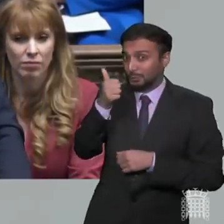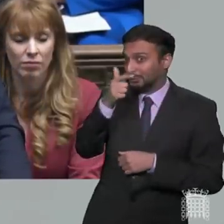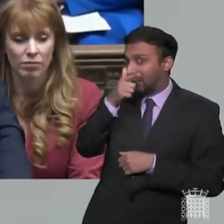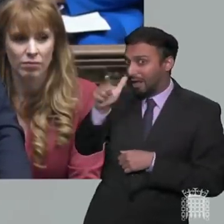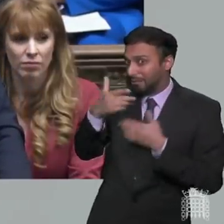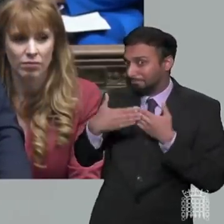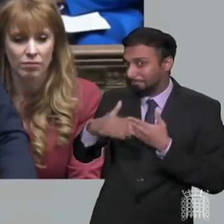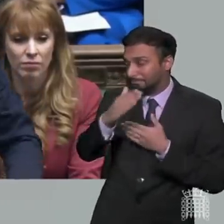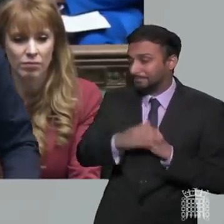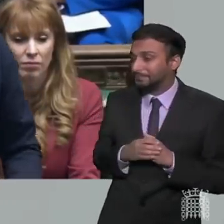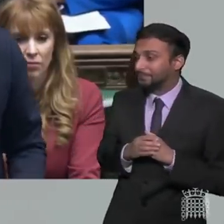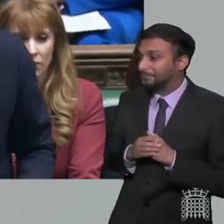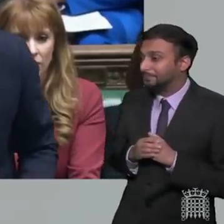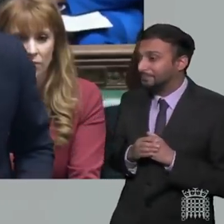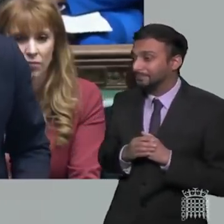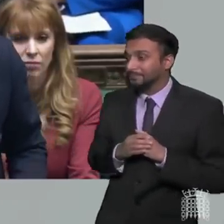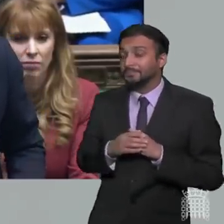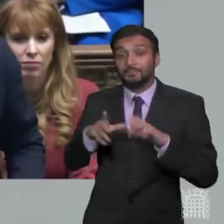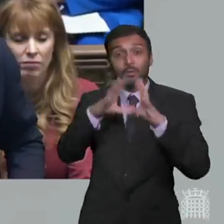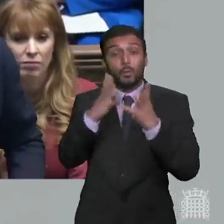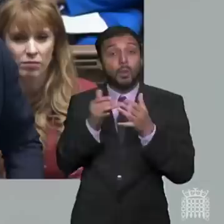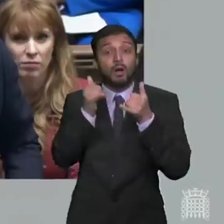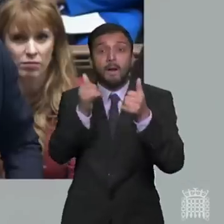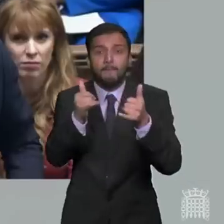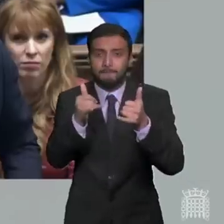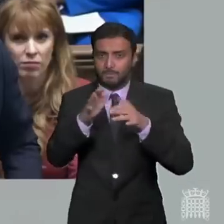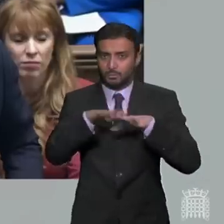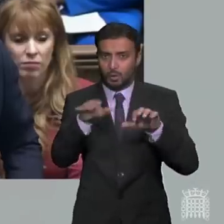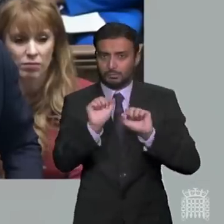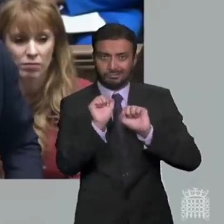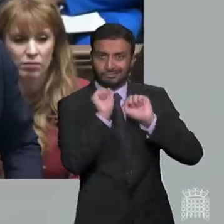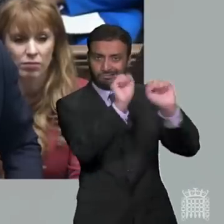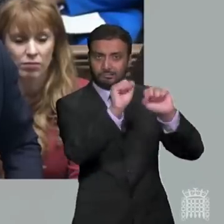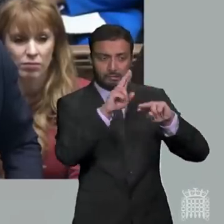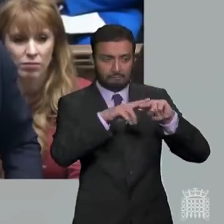The World cup does not belong to FIFA, and it does not belong to the host nation; it